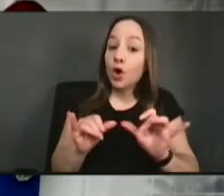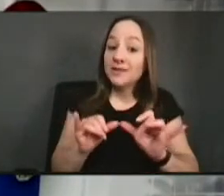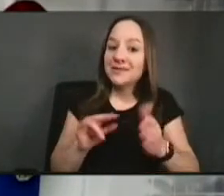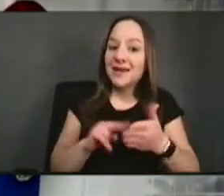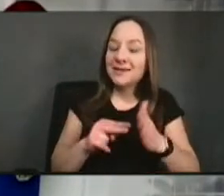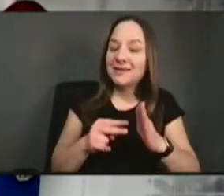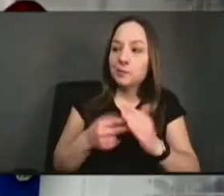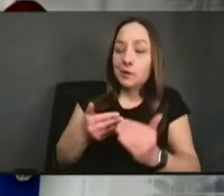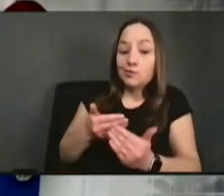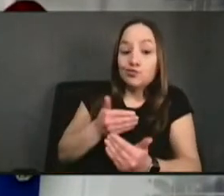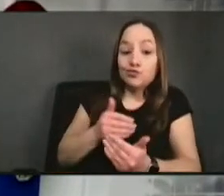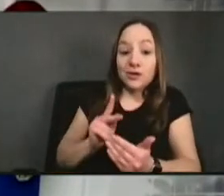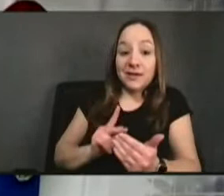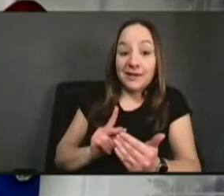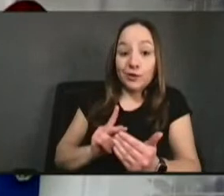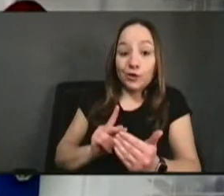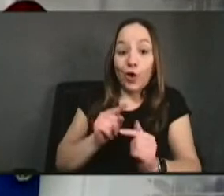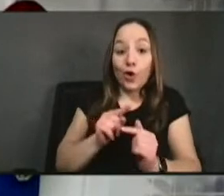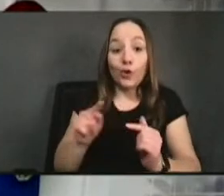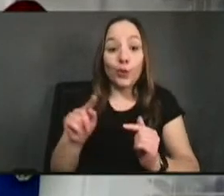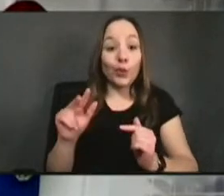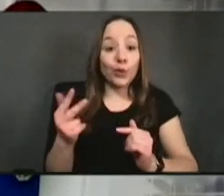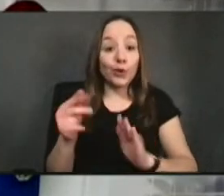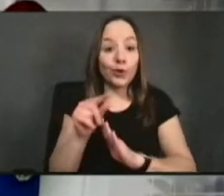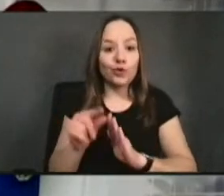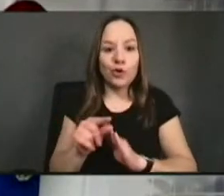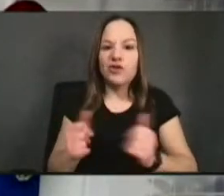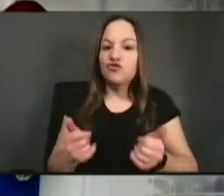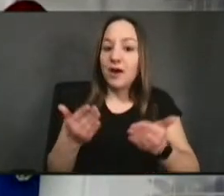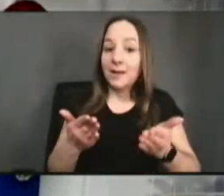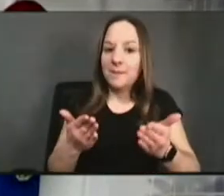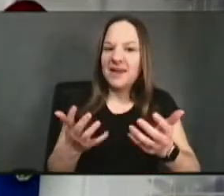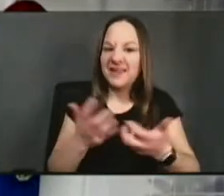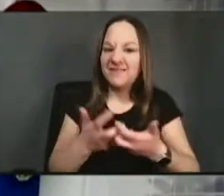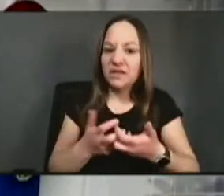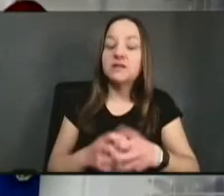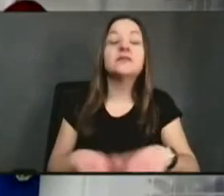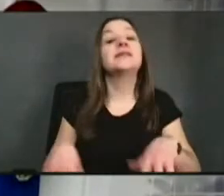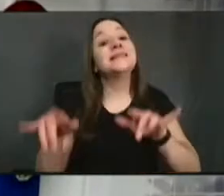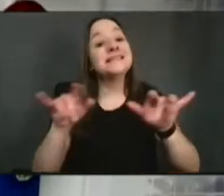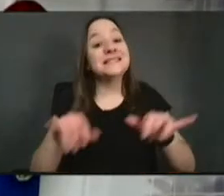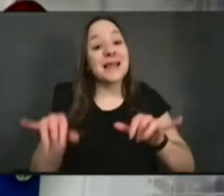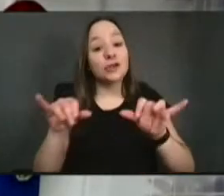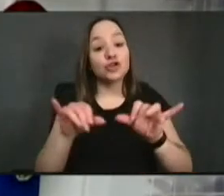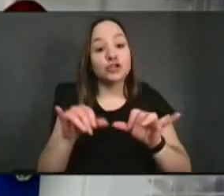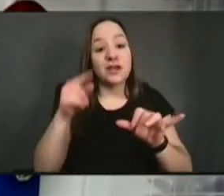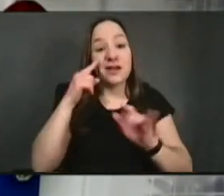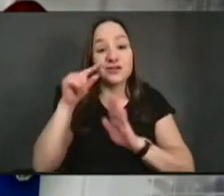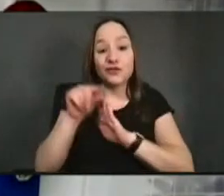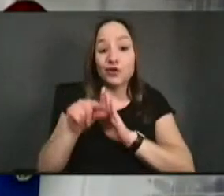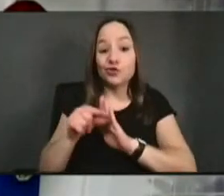talk about the small size. We're talking pre K through grade